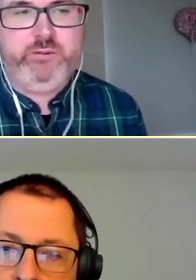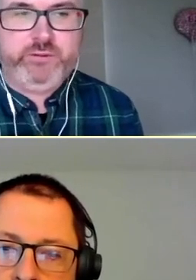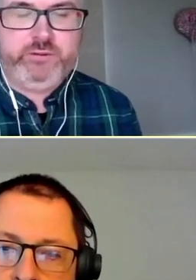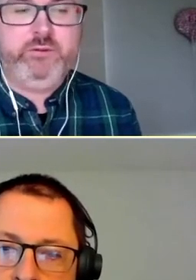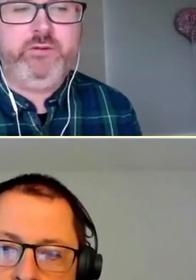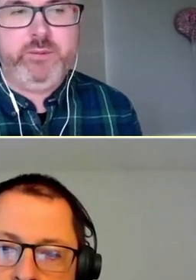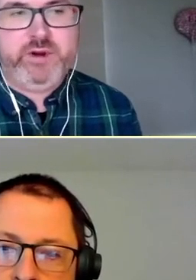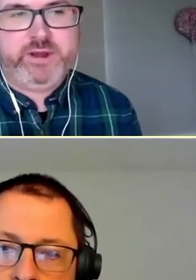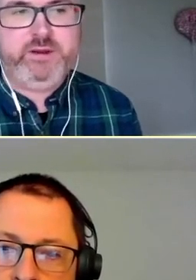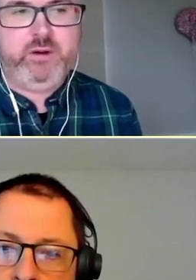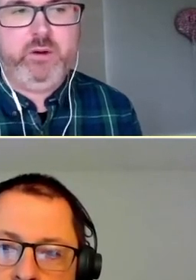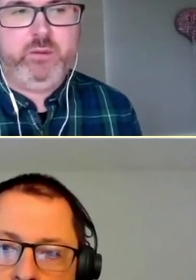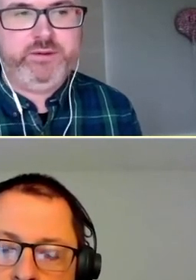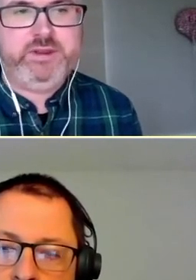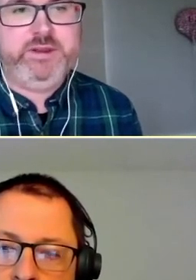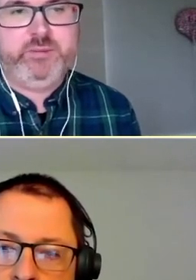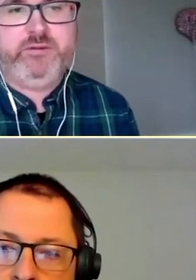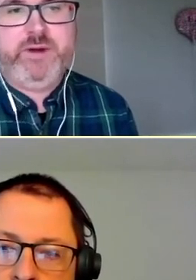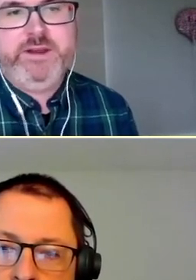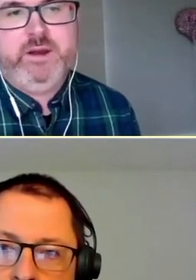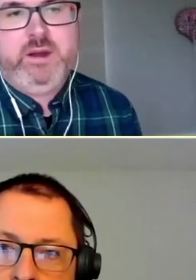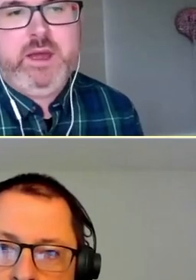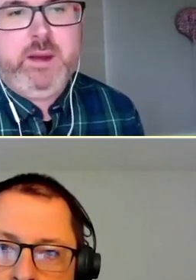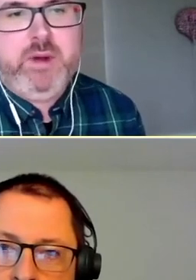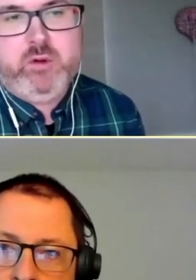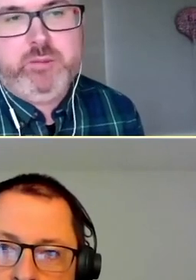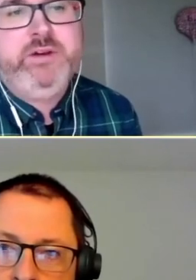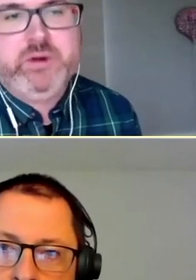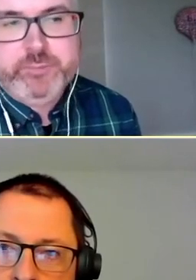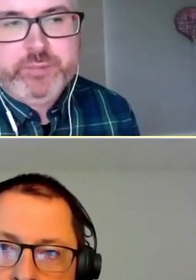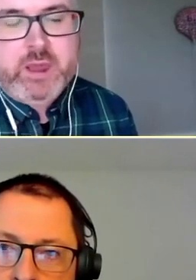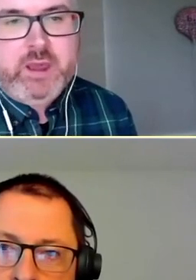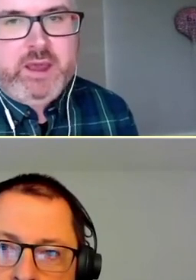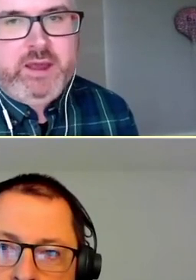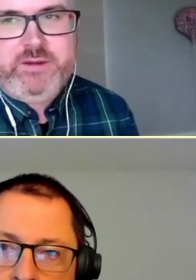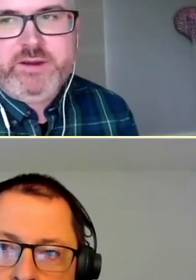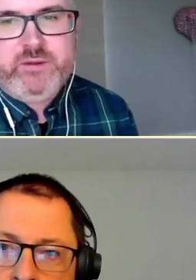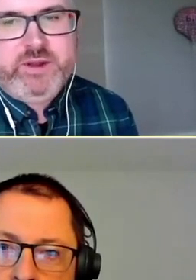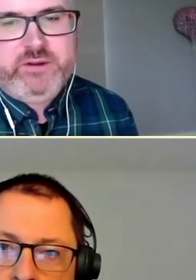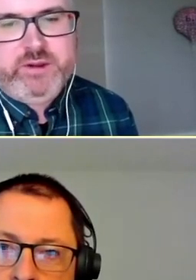the new one. the nice thing is that the behavior